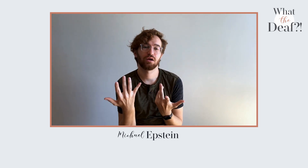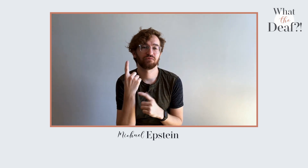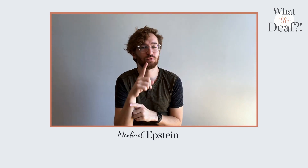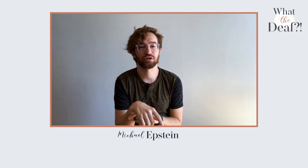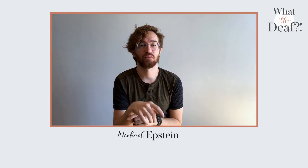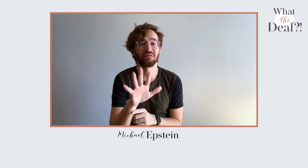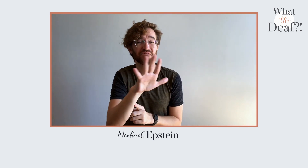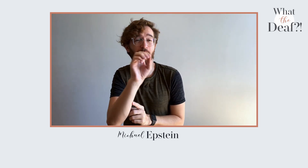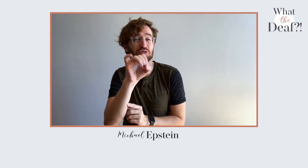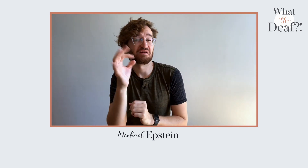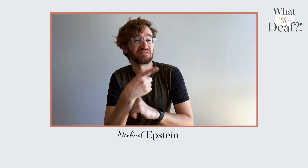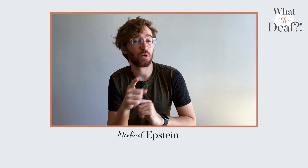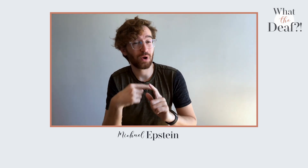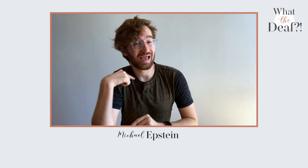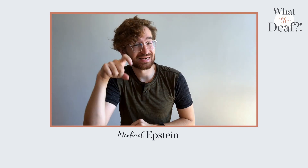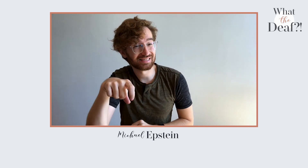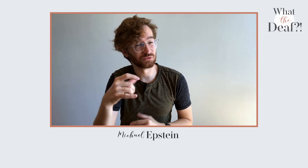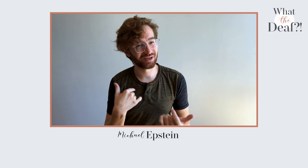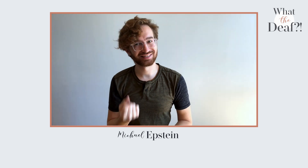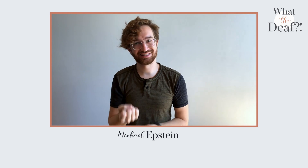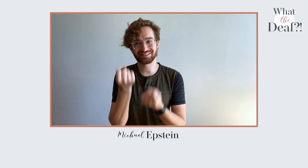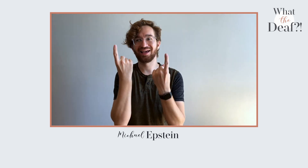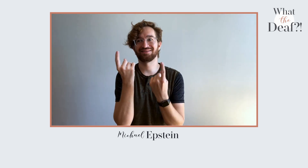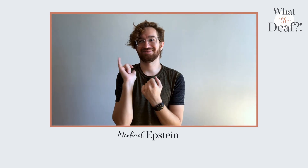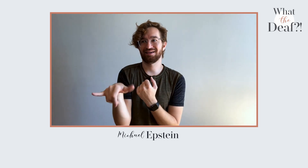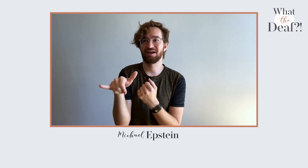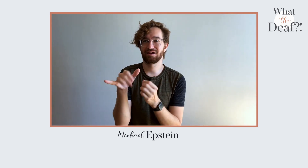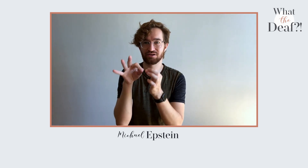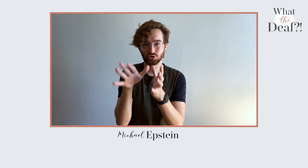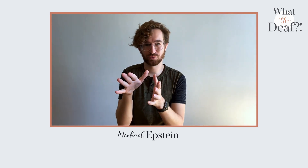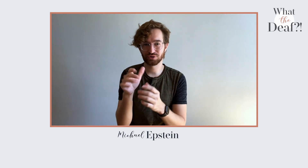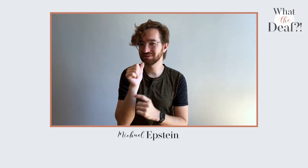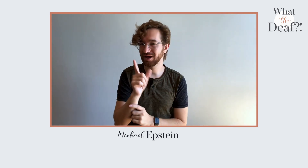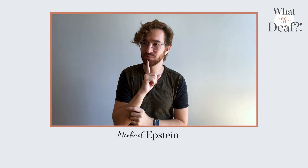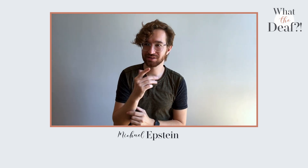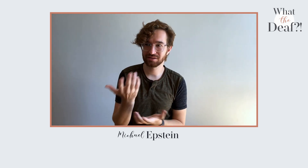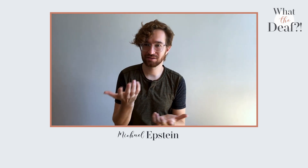to sit around in the office for that 5% of the day where I might need them for communication?